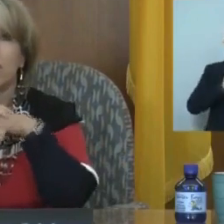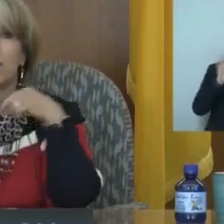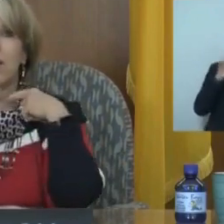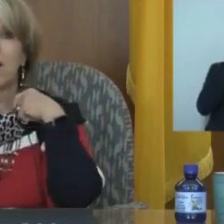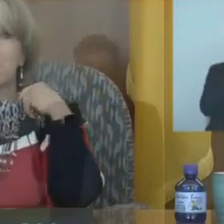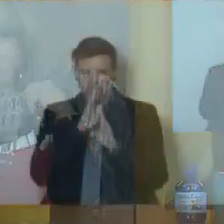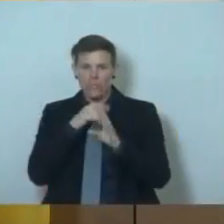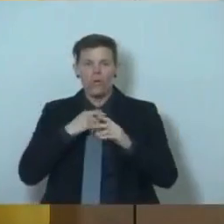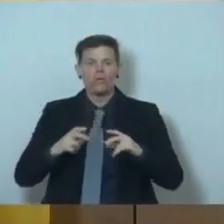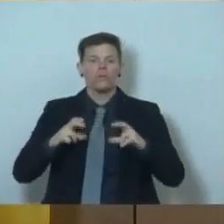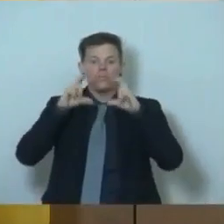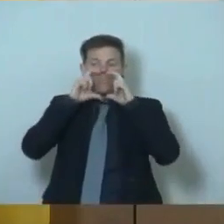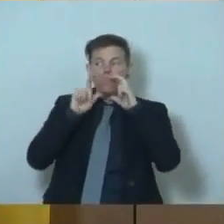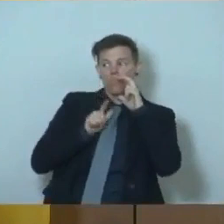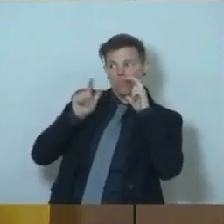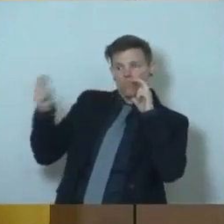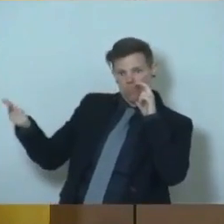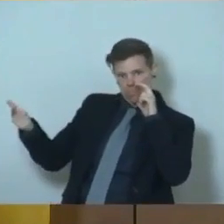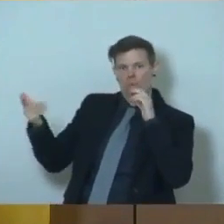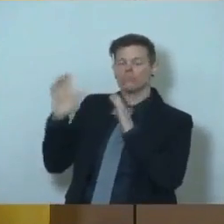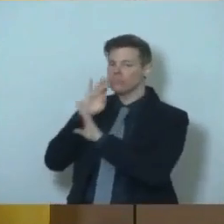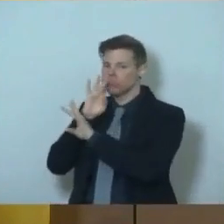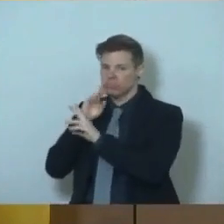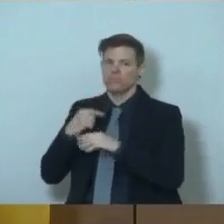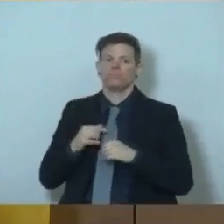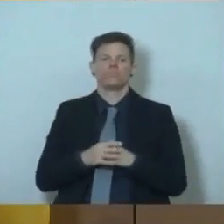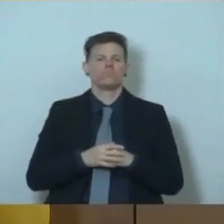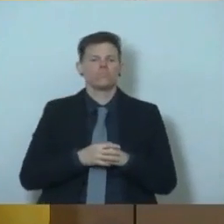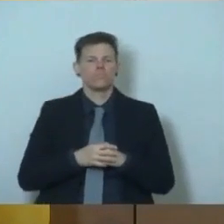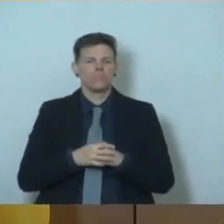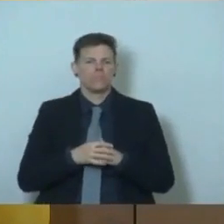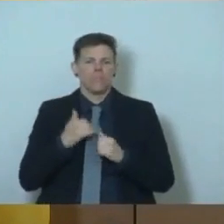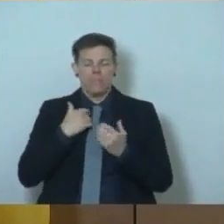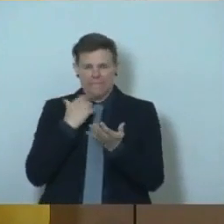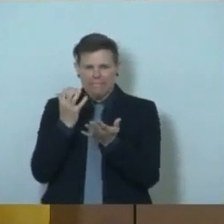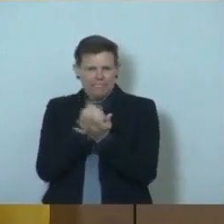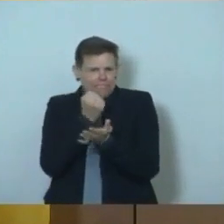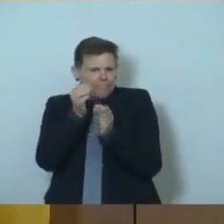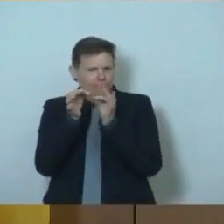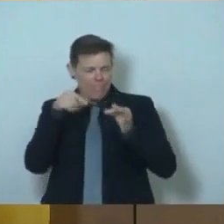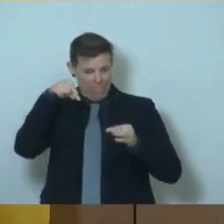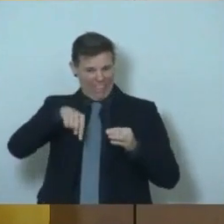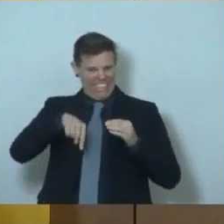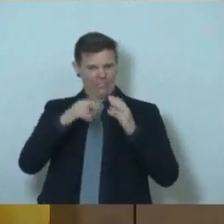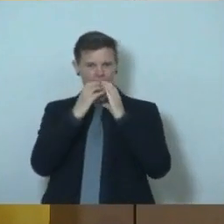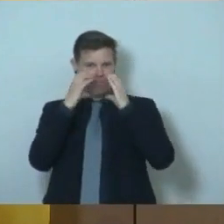GOVERNOR GRISHAM IS ABOUT TO GIVE UPDATE ON THE STUDENT'S EFFORTS TO COMBAT THE VIRUS. WE GO LIVE NOW SANTA FE.